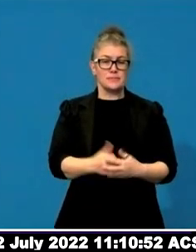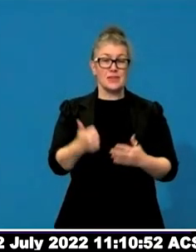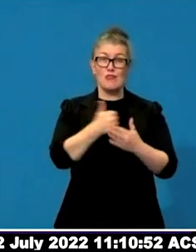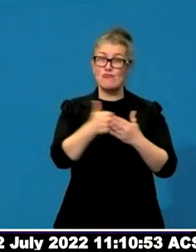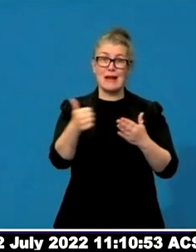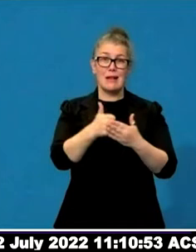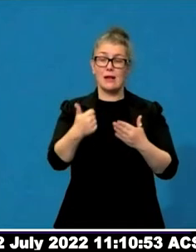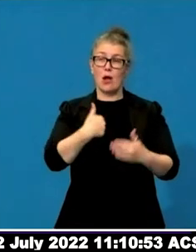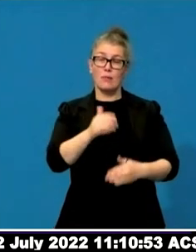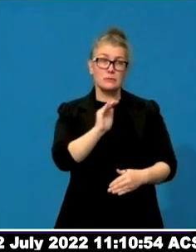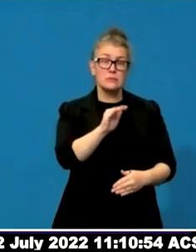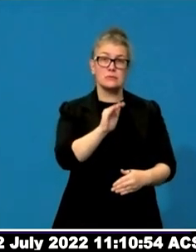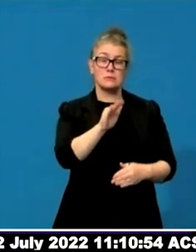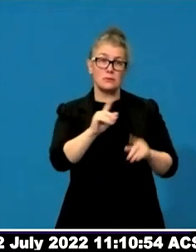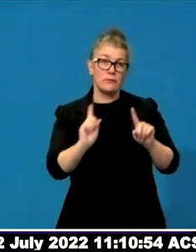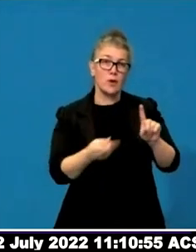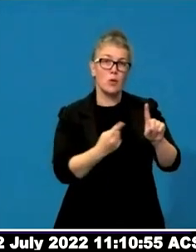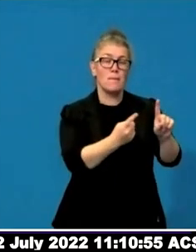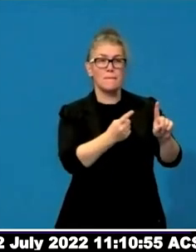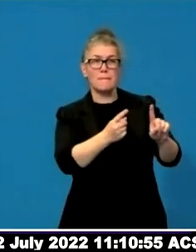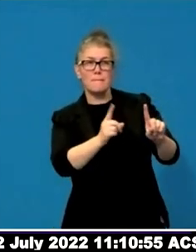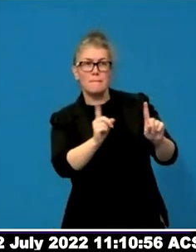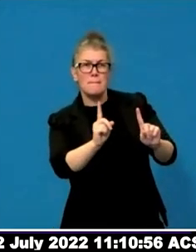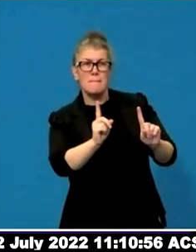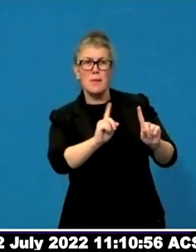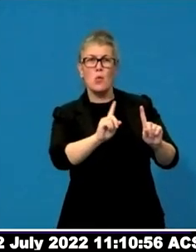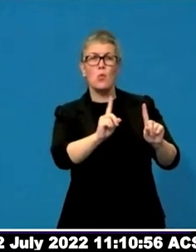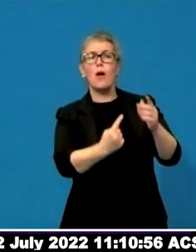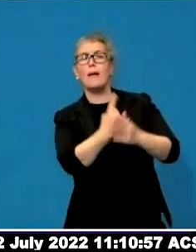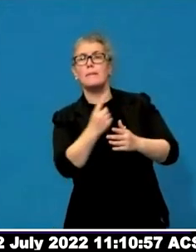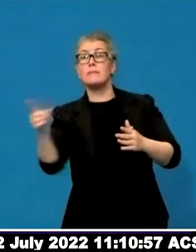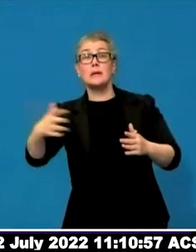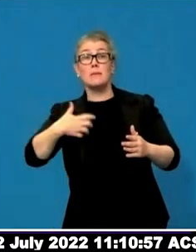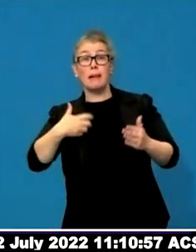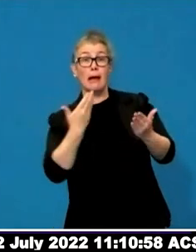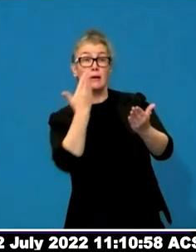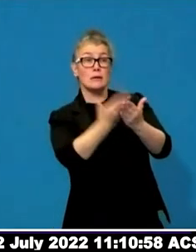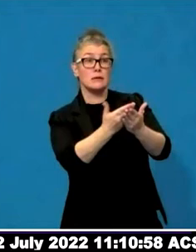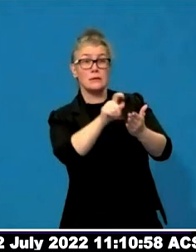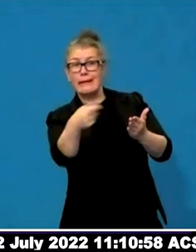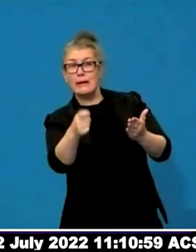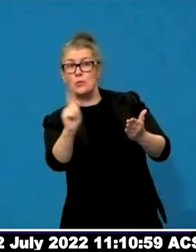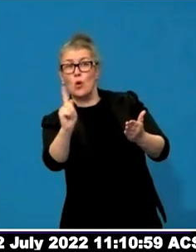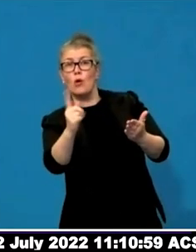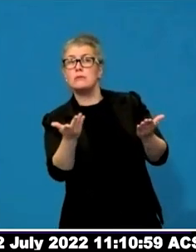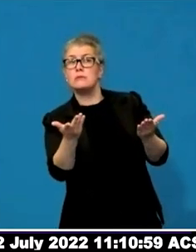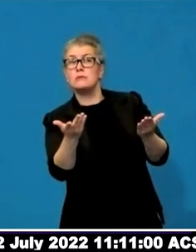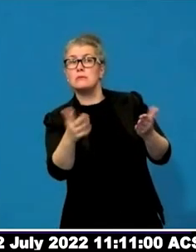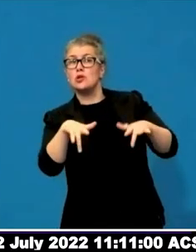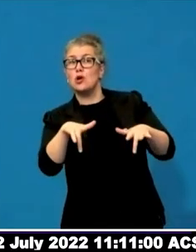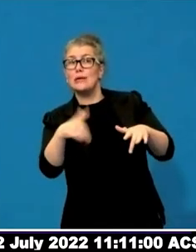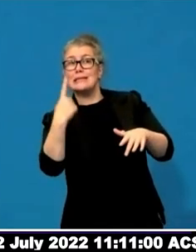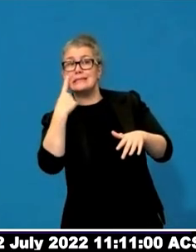or it's not clear what has become of it, but I - I do see work in that space